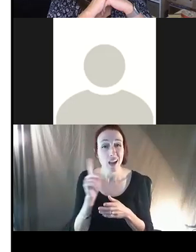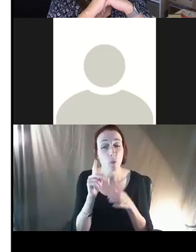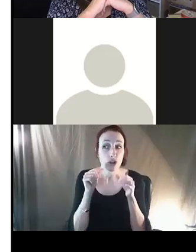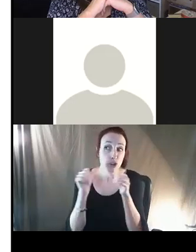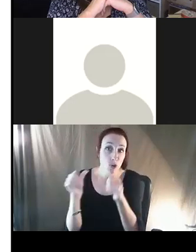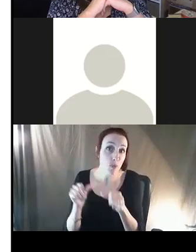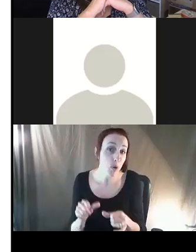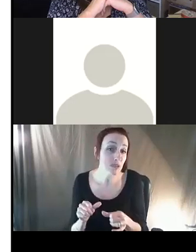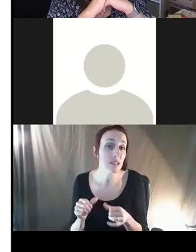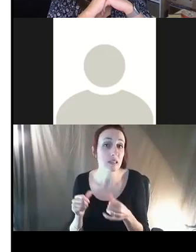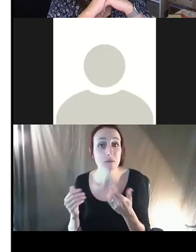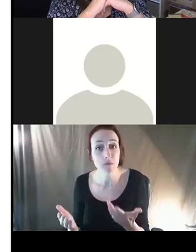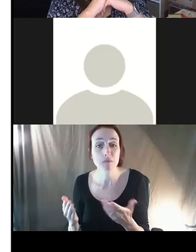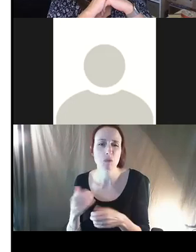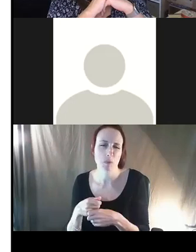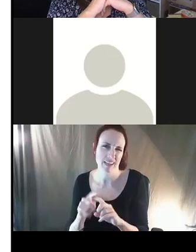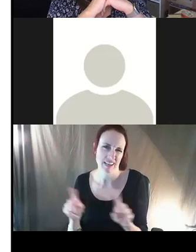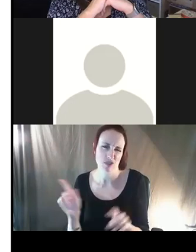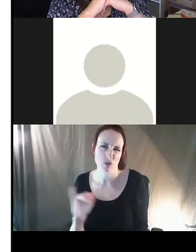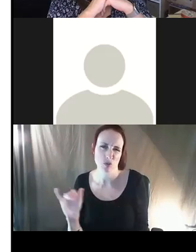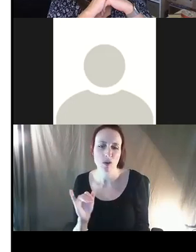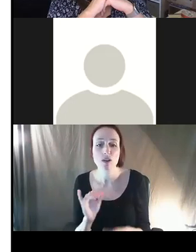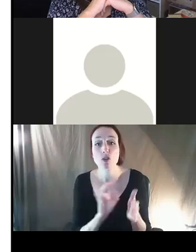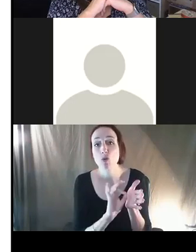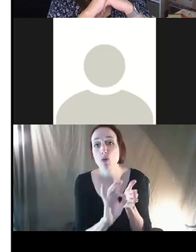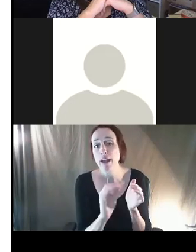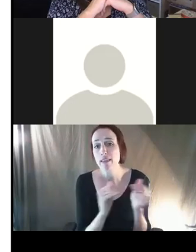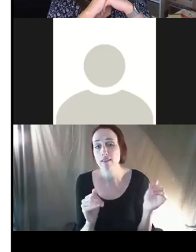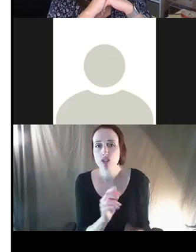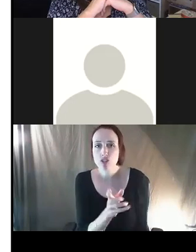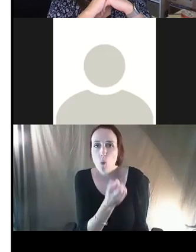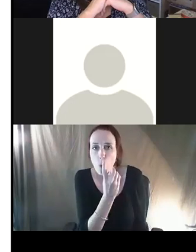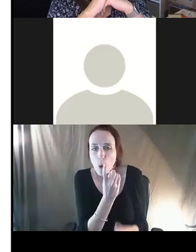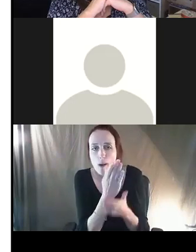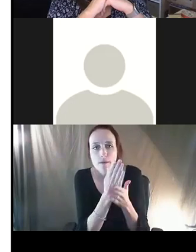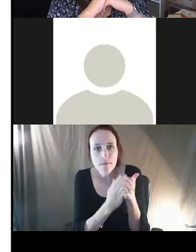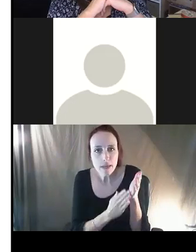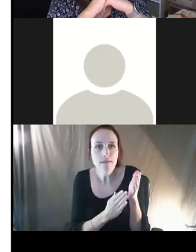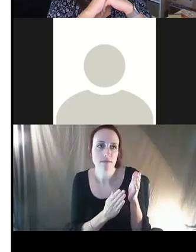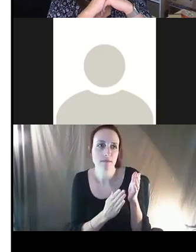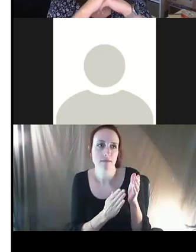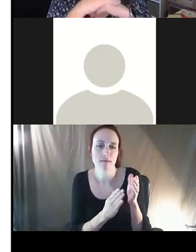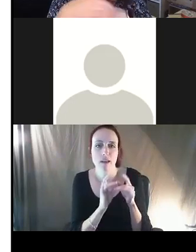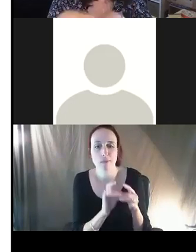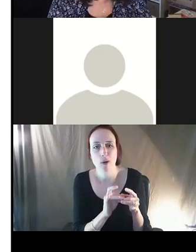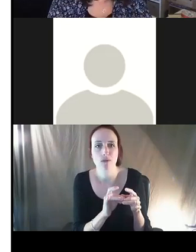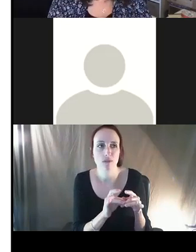Grade level is one bit of input about what makes something easier to read or harder to read.